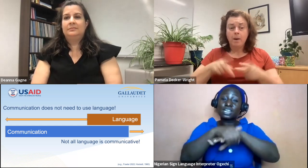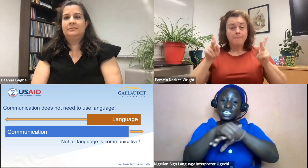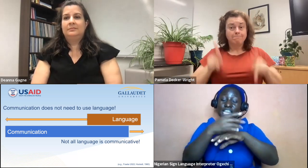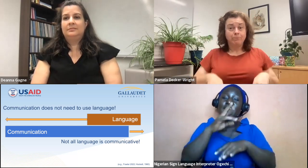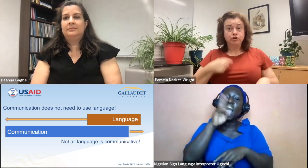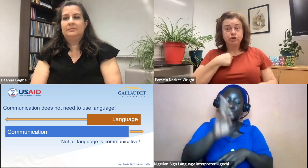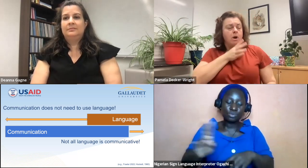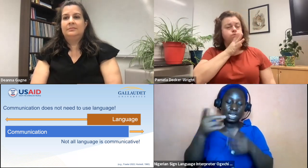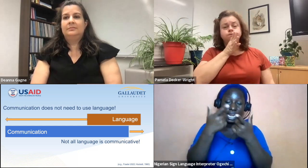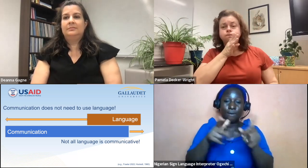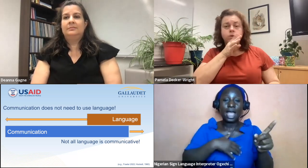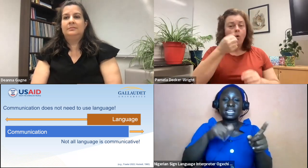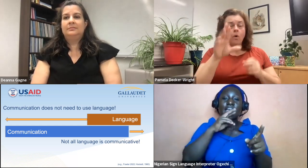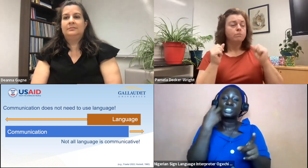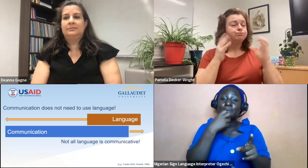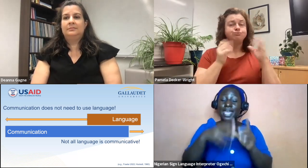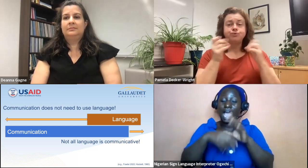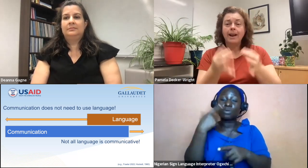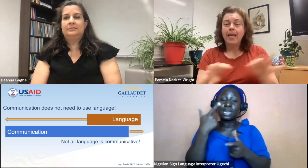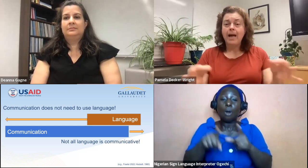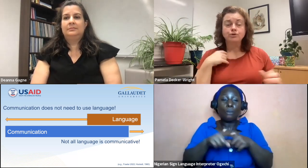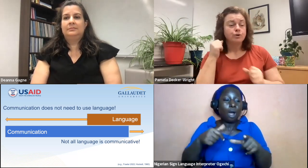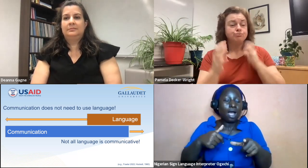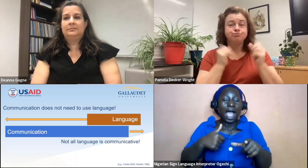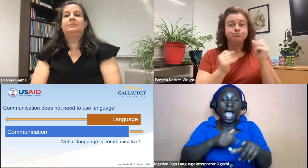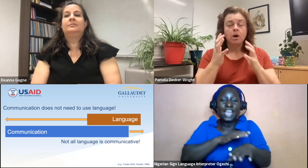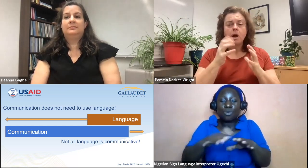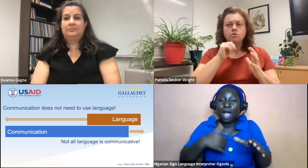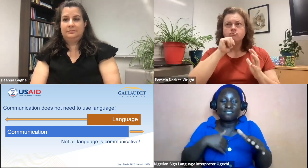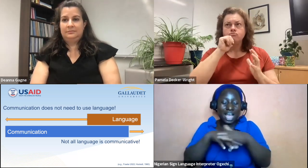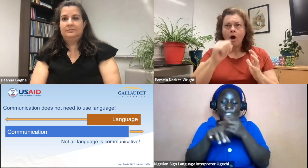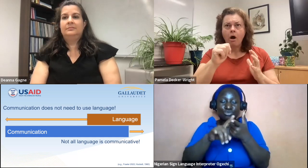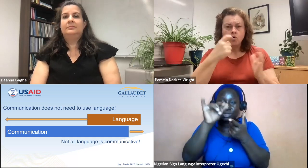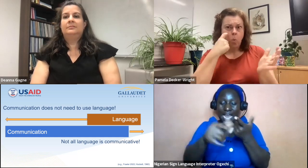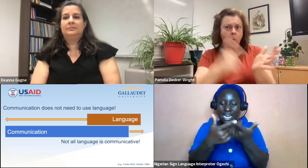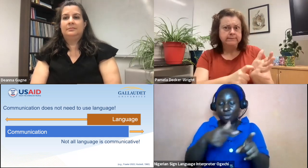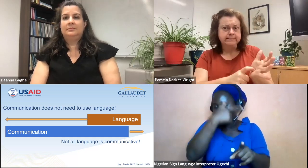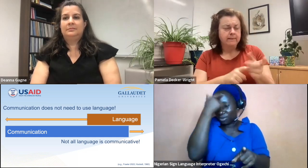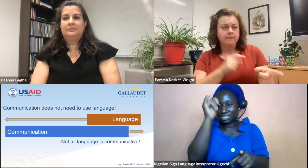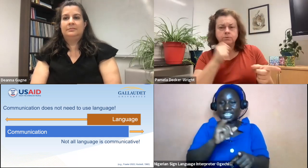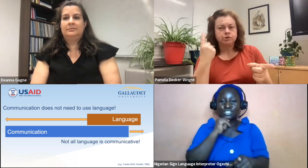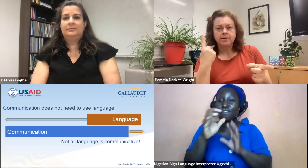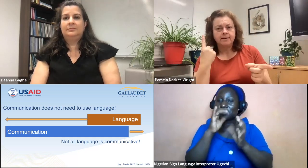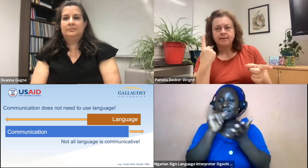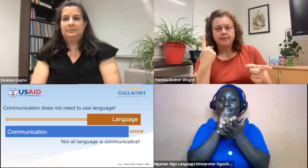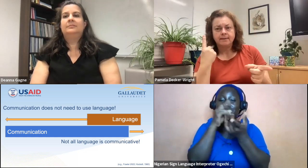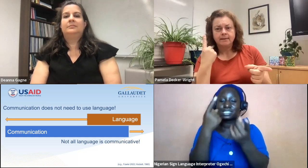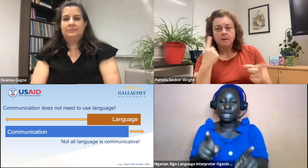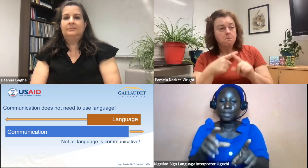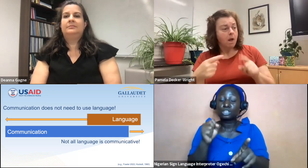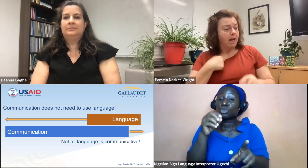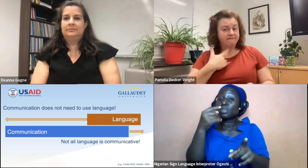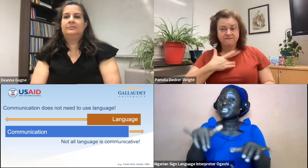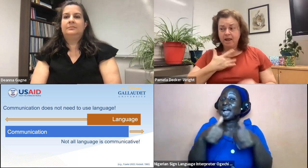So the challenge is when someone is speaking that way, or they're using assigned language. and they're not recognizing.